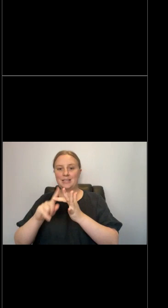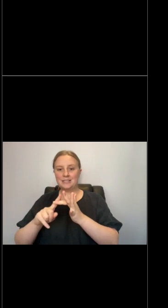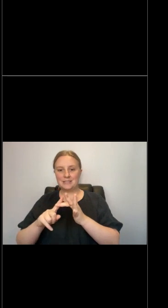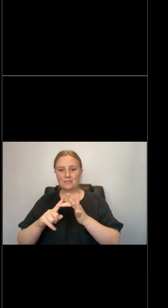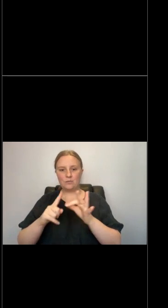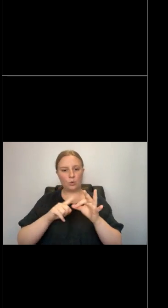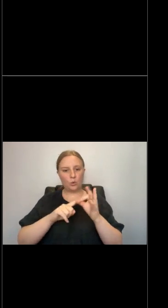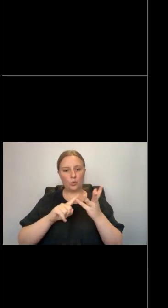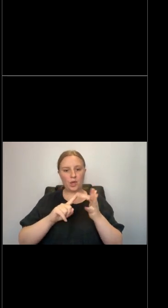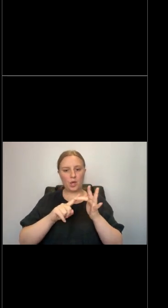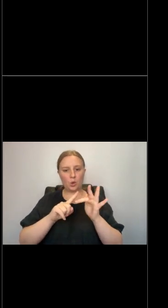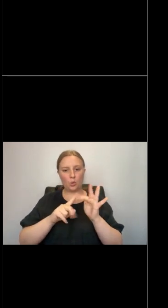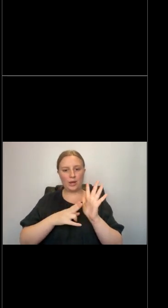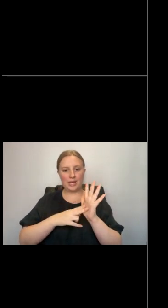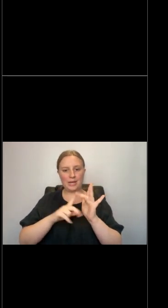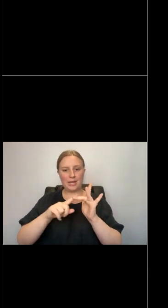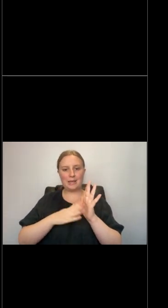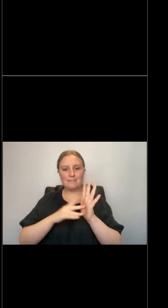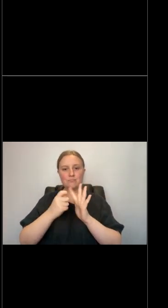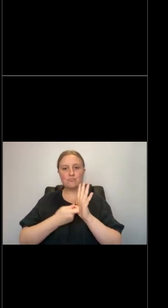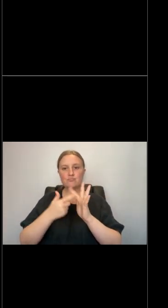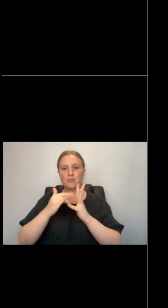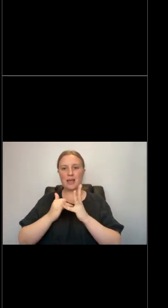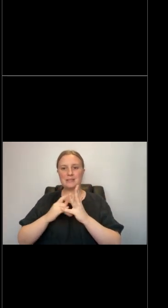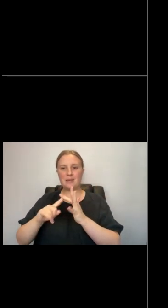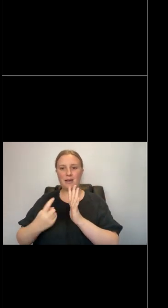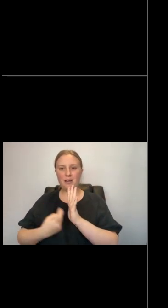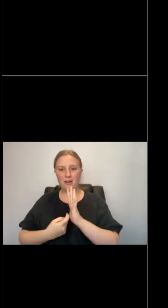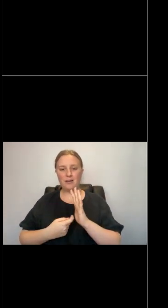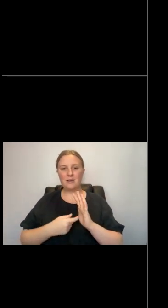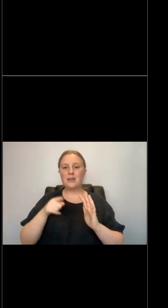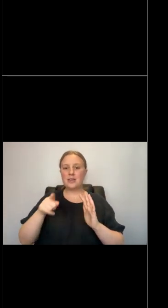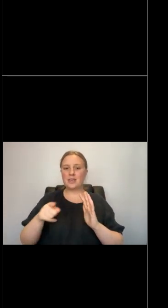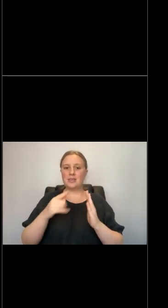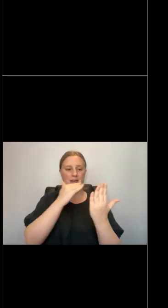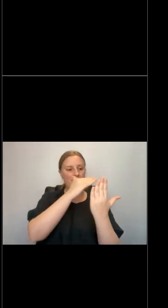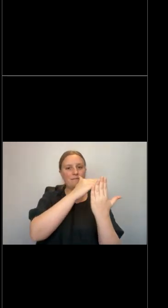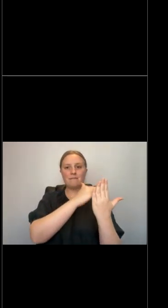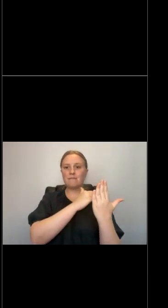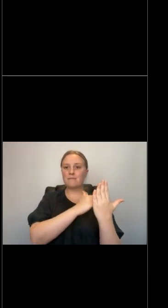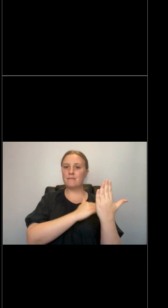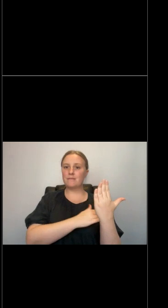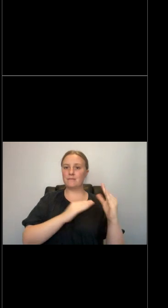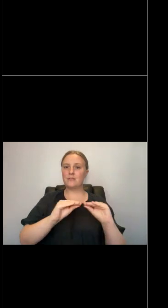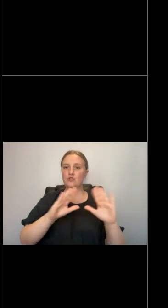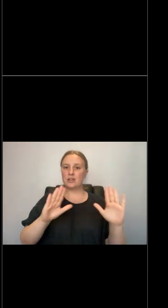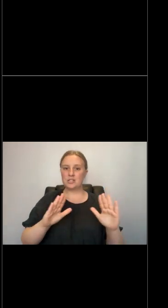And it it sets out the criteria which I've hopefully actually written down